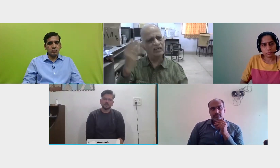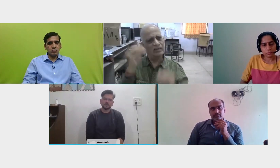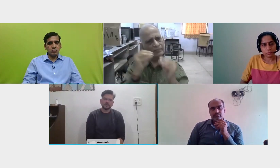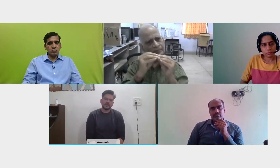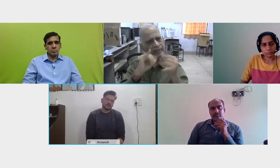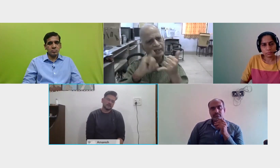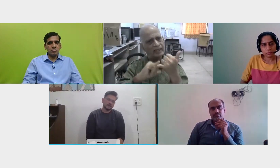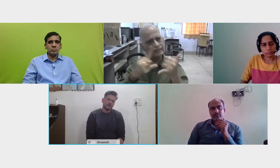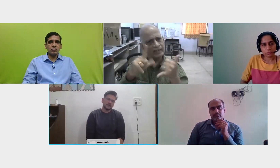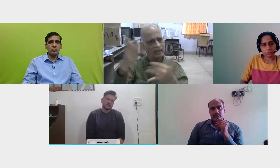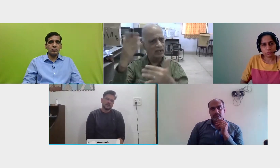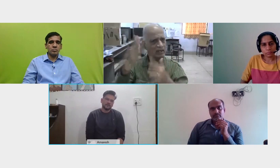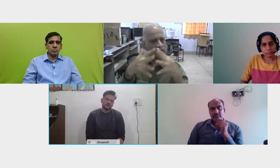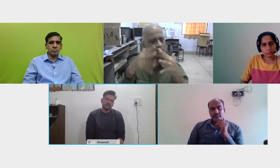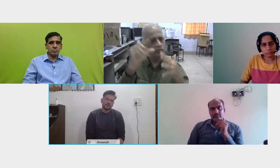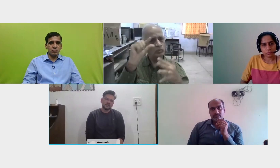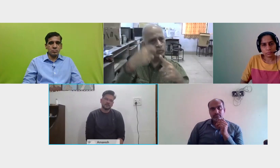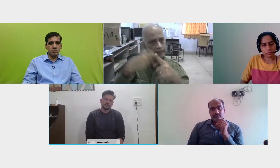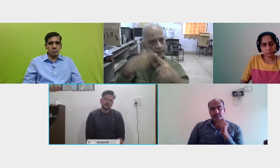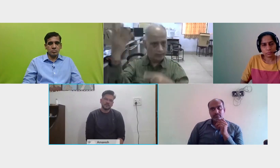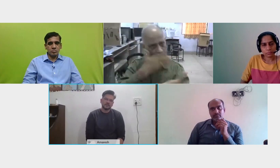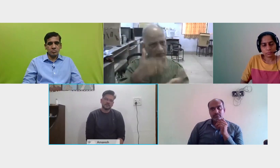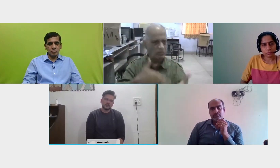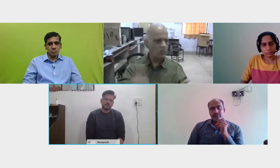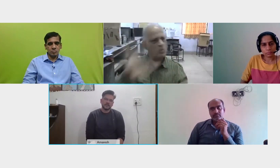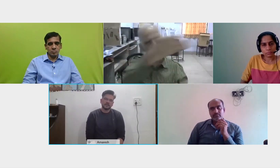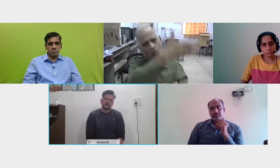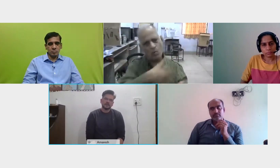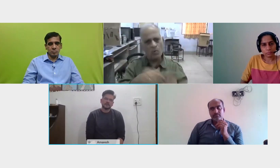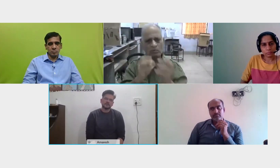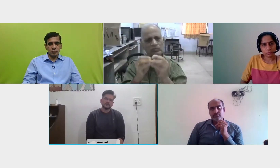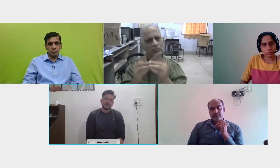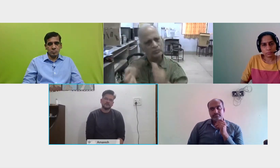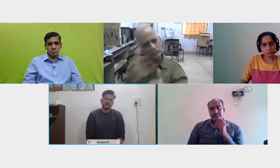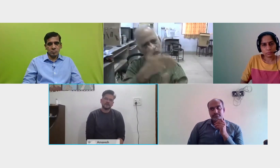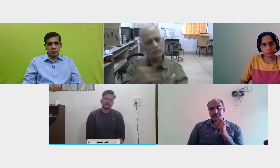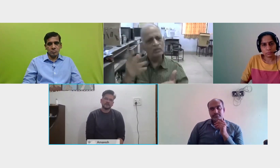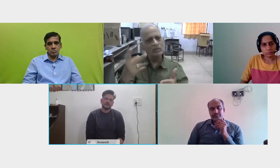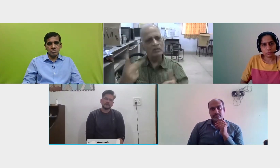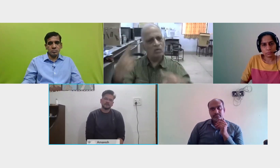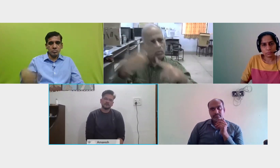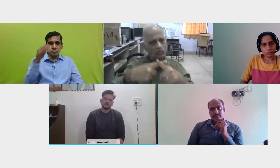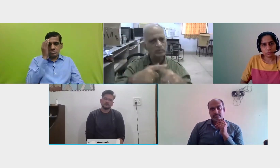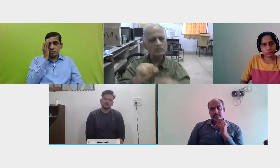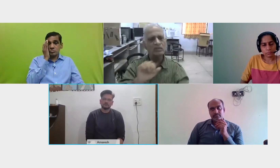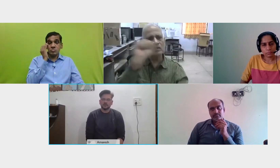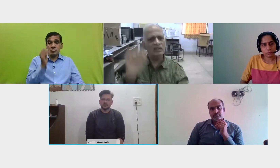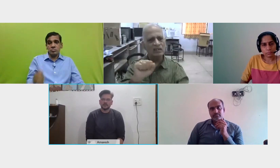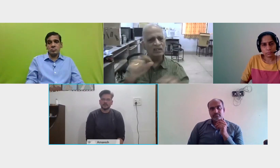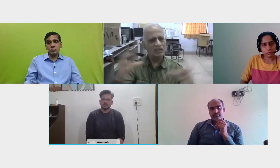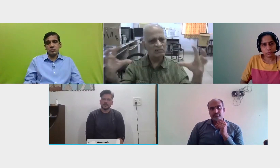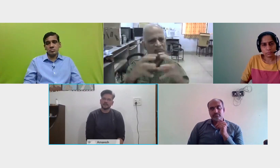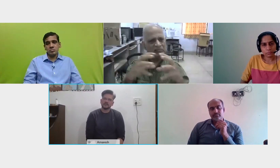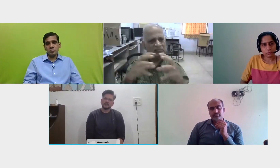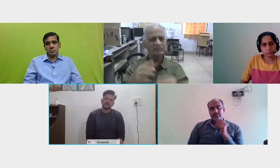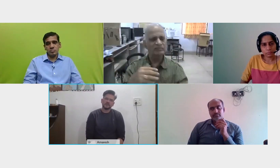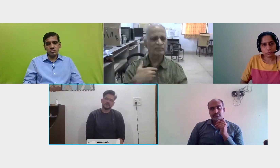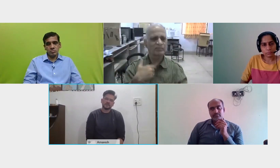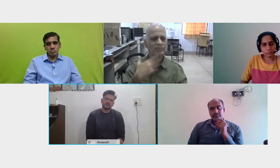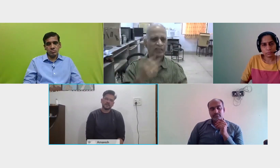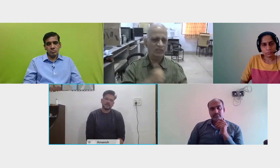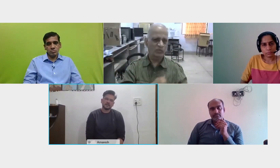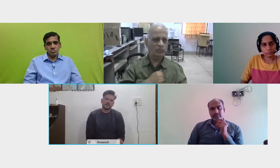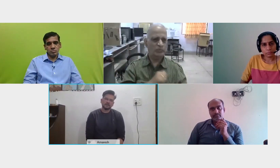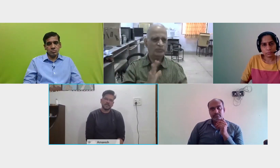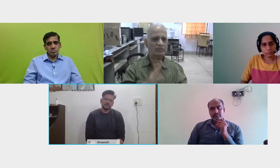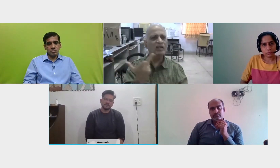the Indian consonants and all that. So I felt that you know like America, they use single-handed